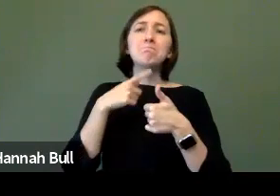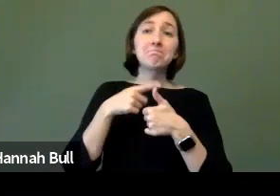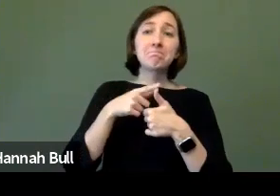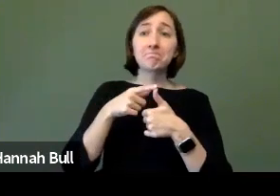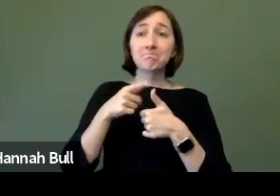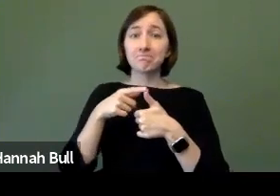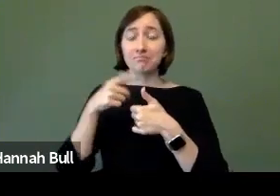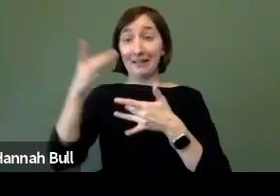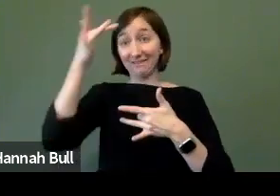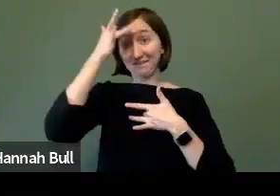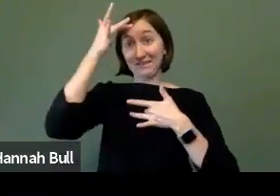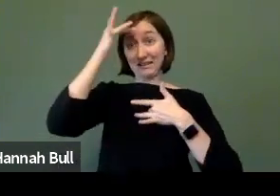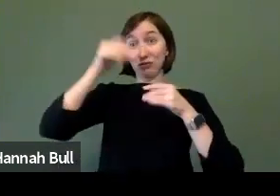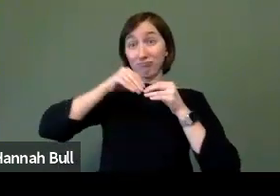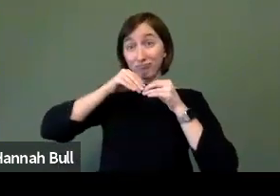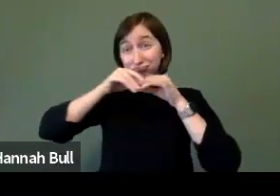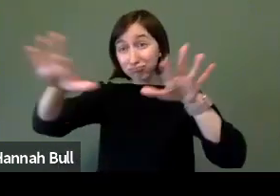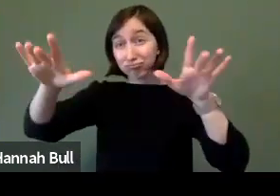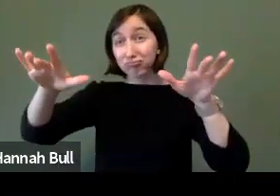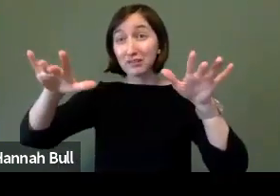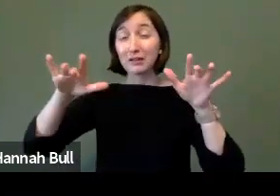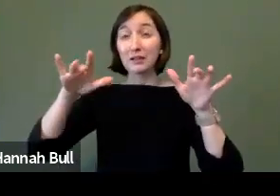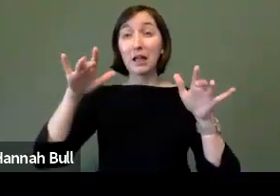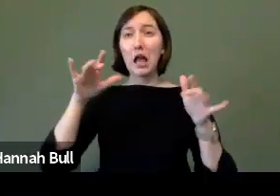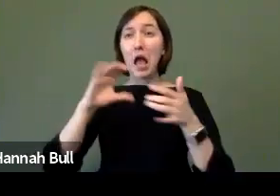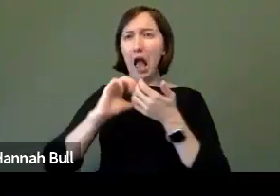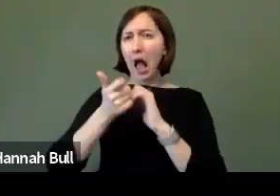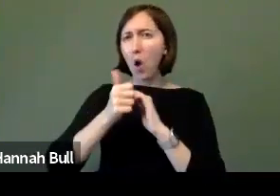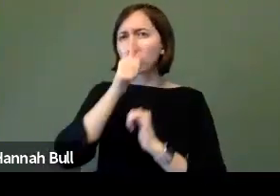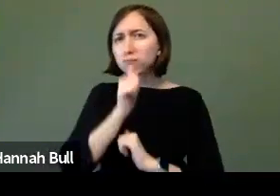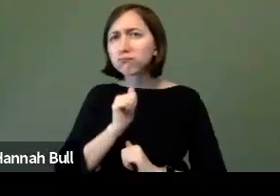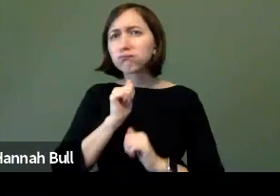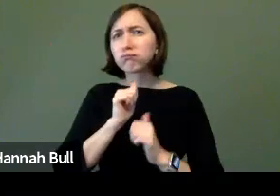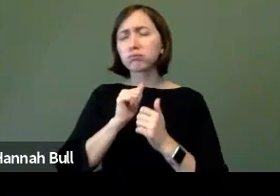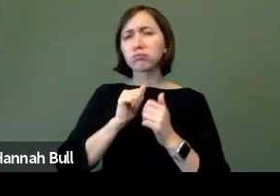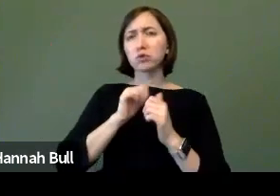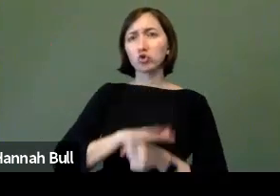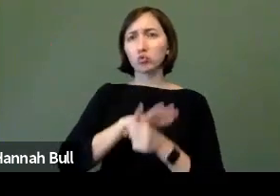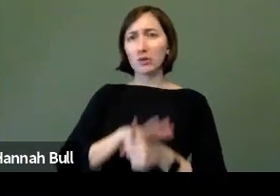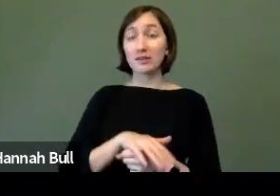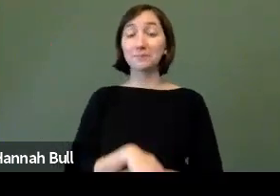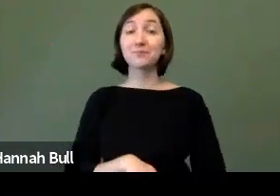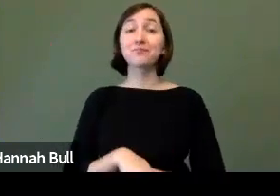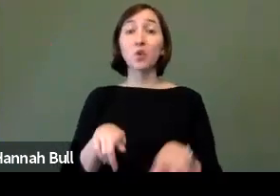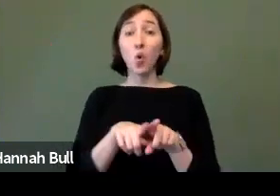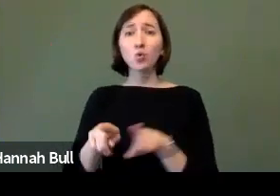does he see outbreak or pandemic. They also have coping with stress in a healthy way